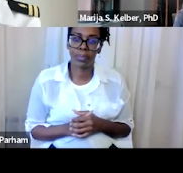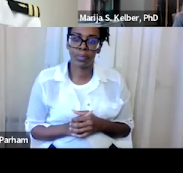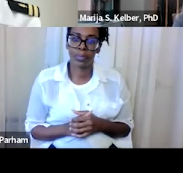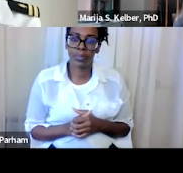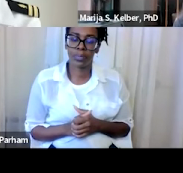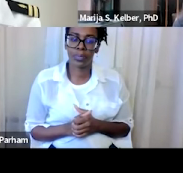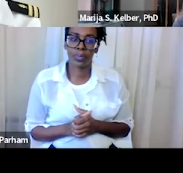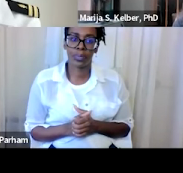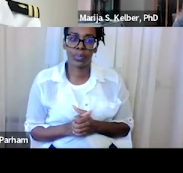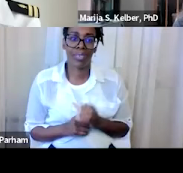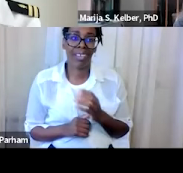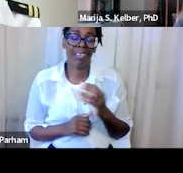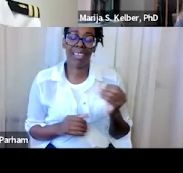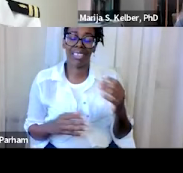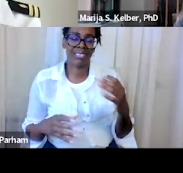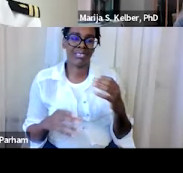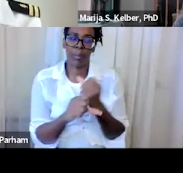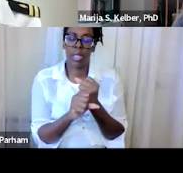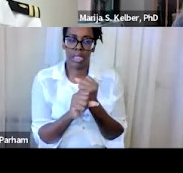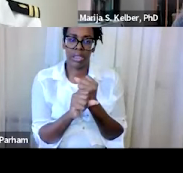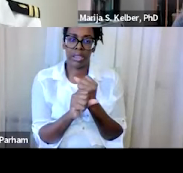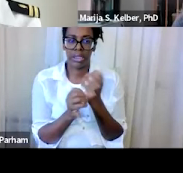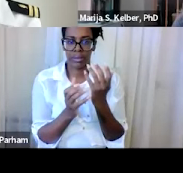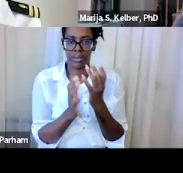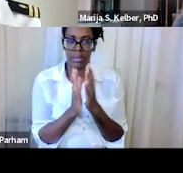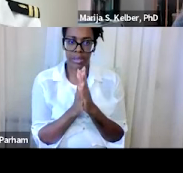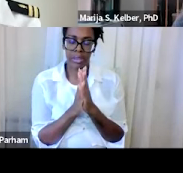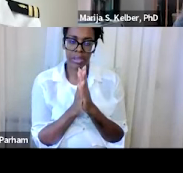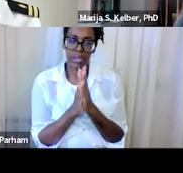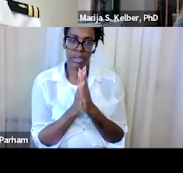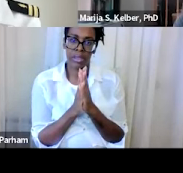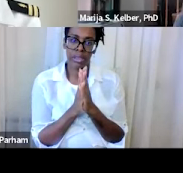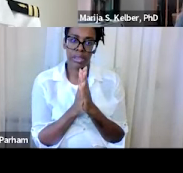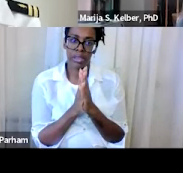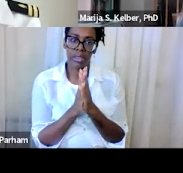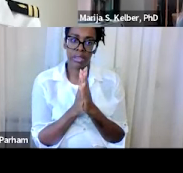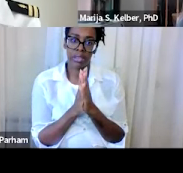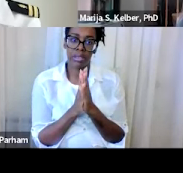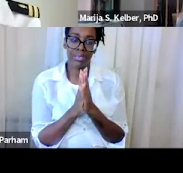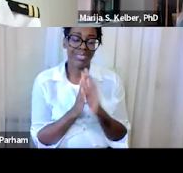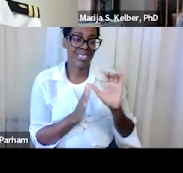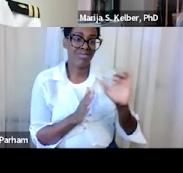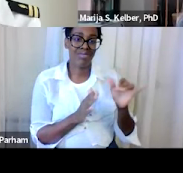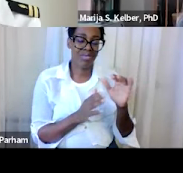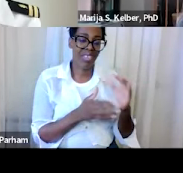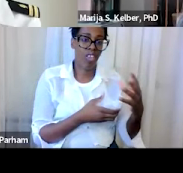And just to summarize, there is an association between justice involvement and suicide.